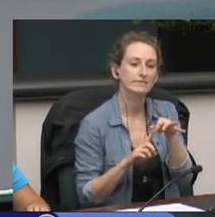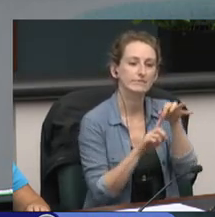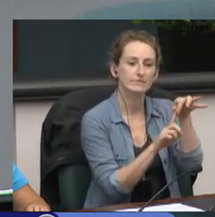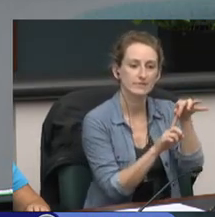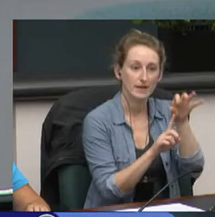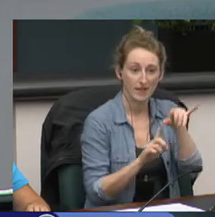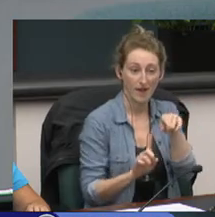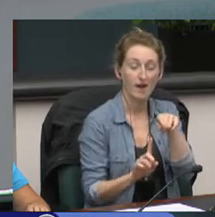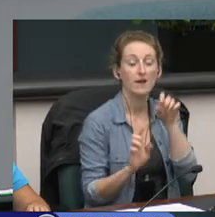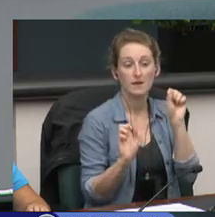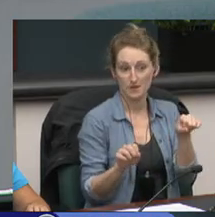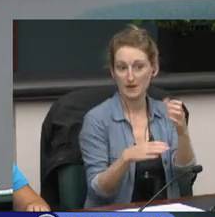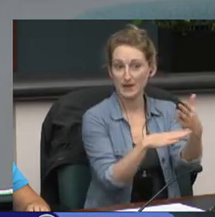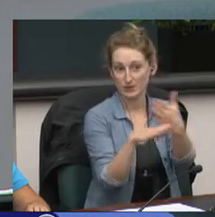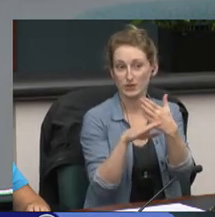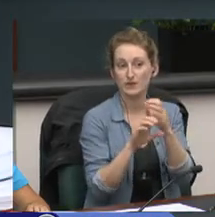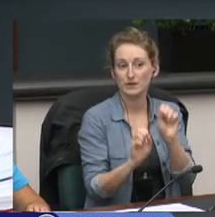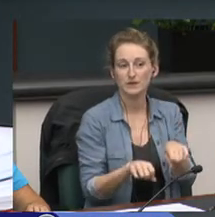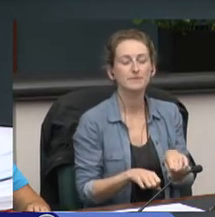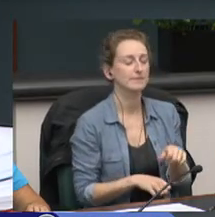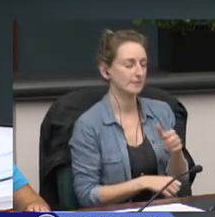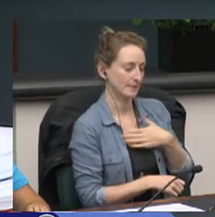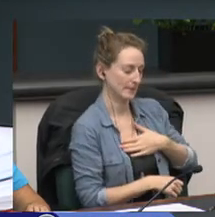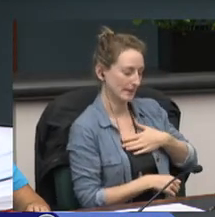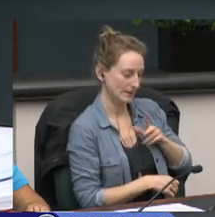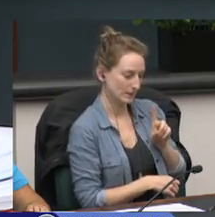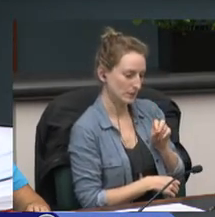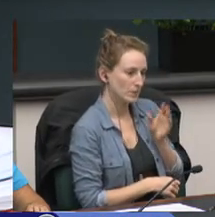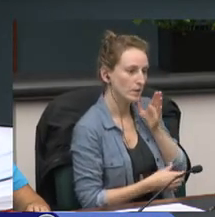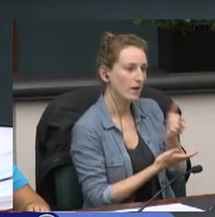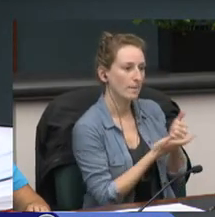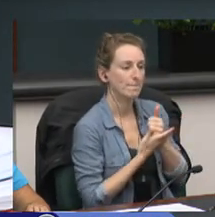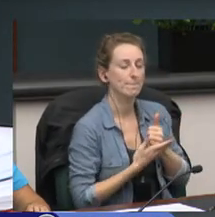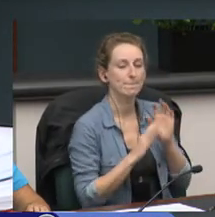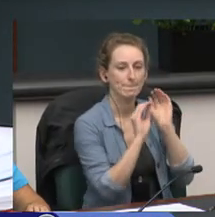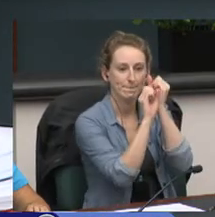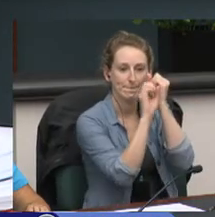yeah that would be helpful for me okay all right so we're still restarting the